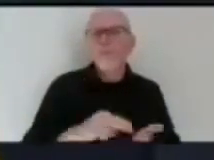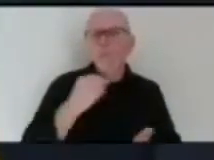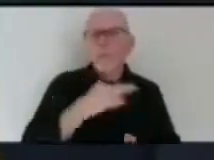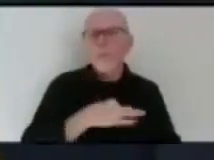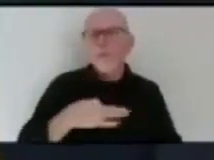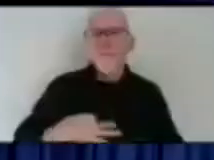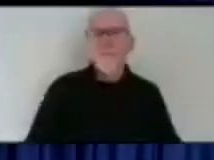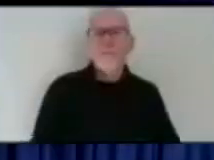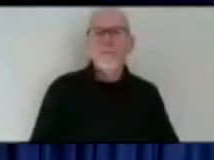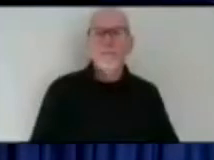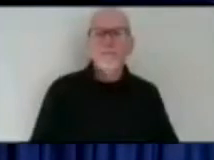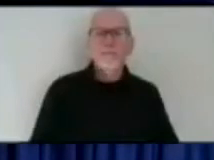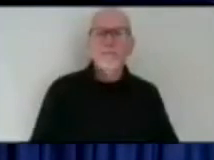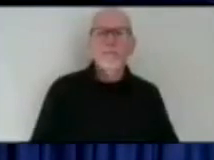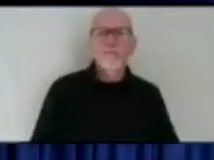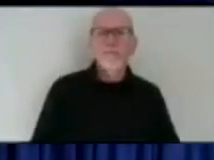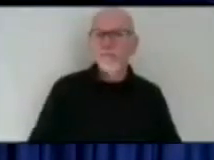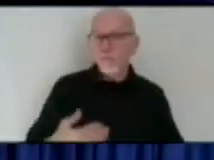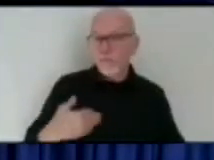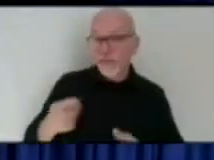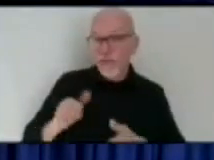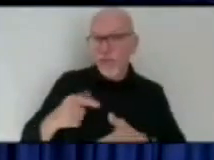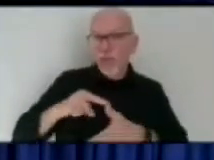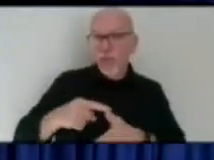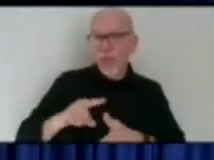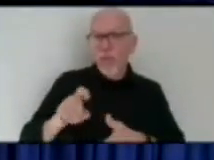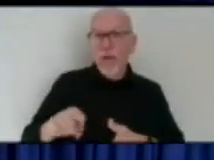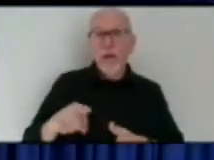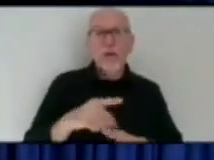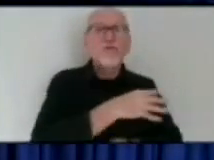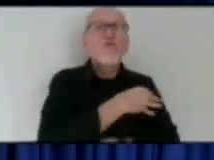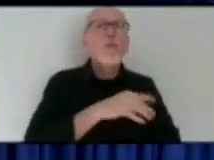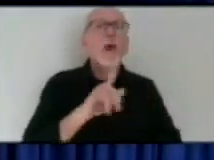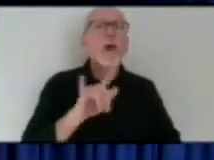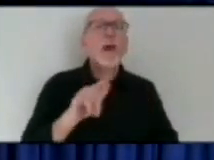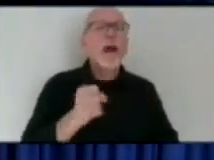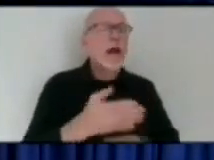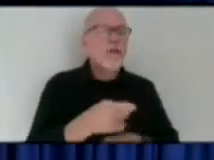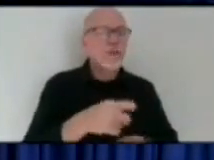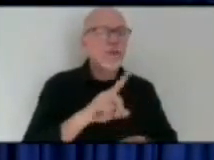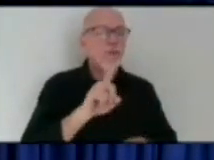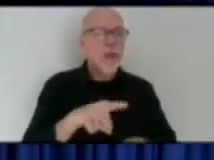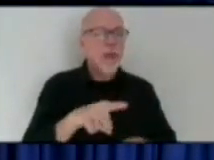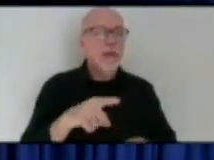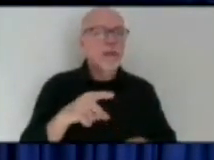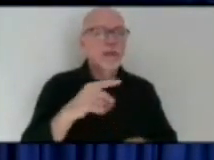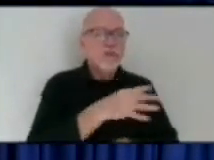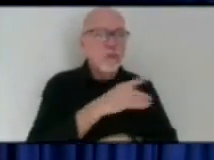Whitney, I think you have a third question. But General Lyles, after I after we deal with this next question, will you will you step up to the podium